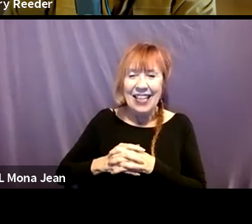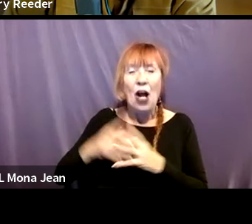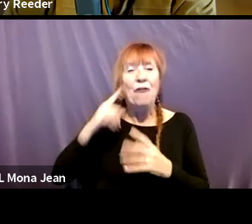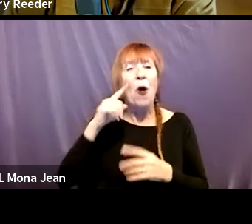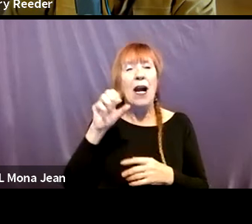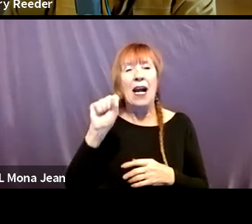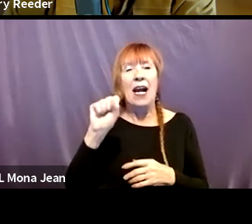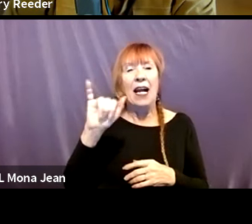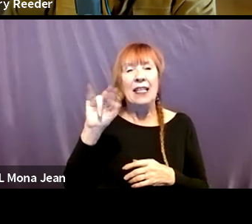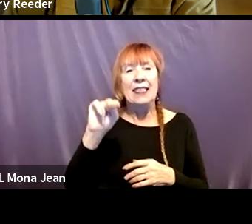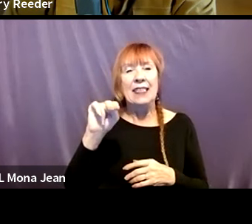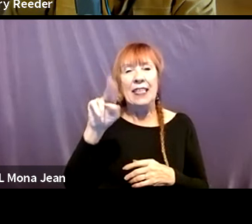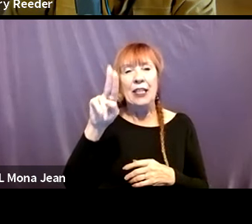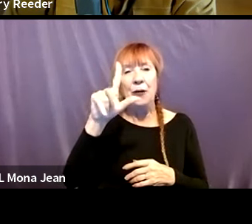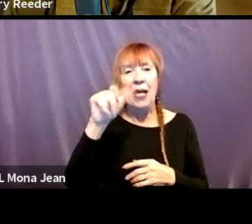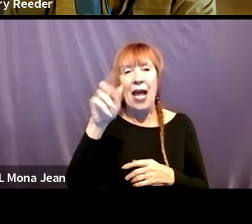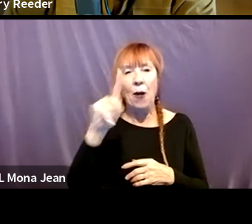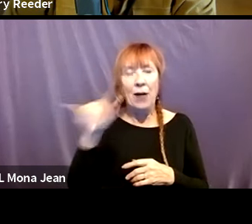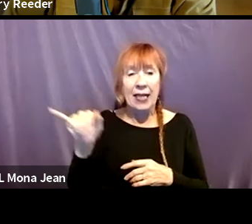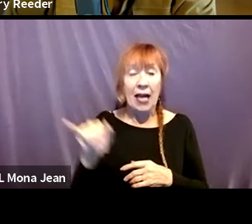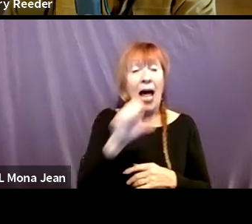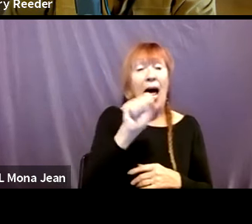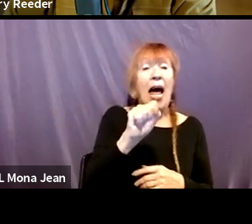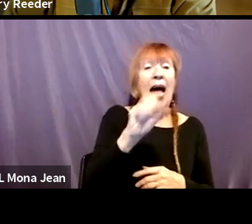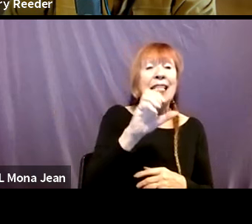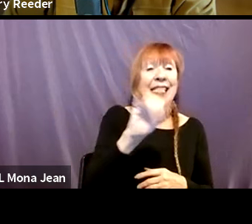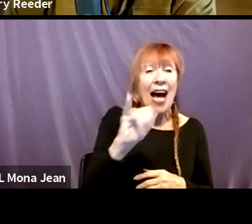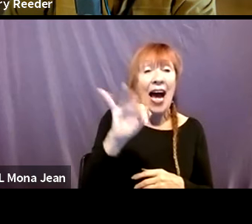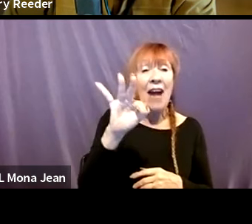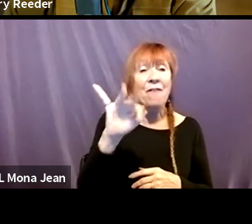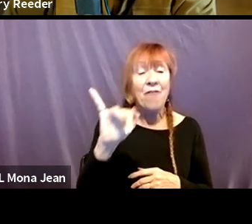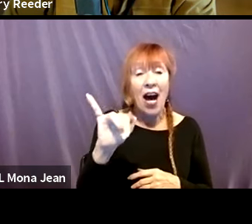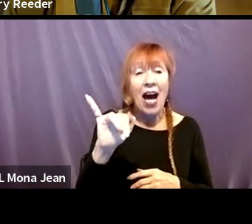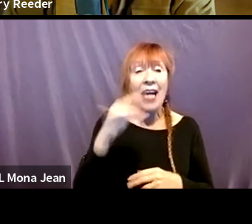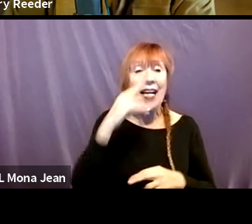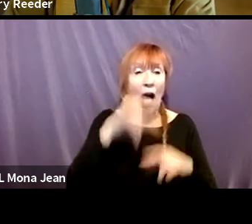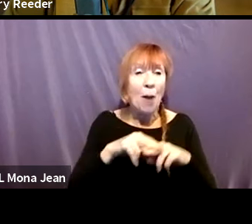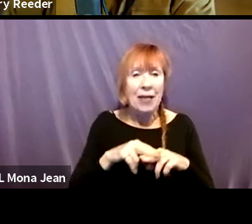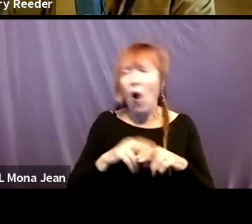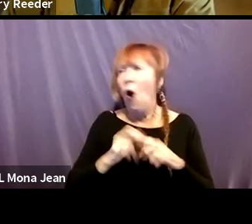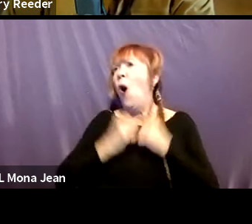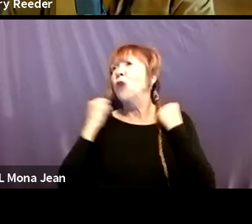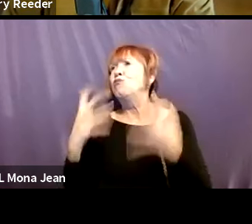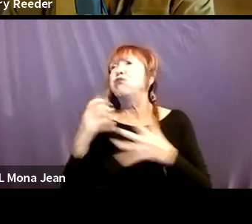it was a sci-fi comedy, so there's just like a million things that I wanted to talk about, and stuff I researched,